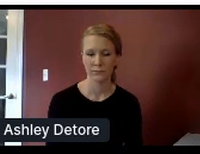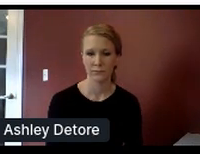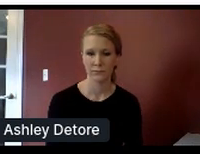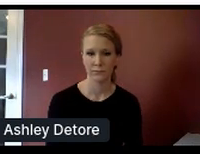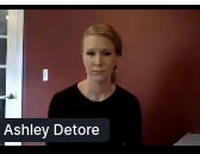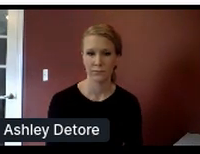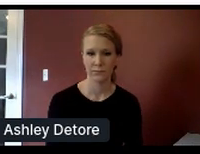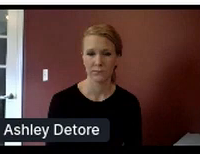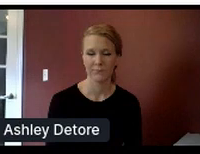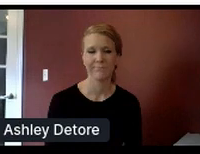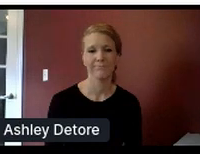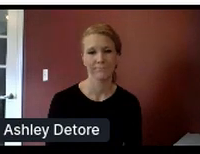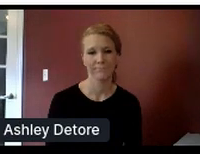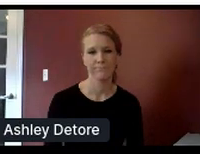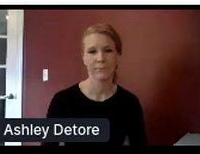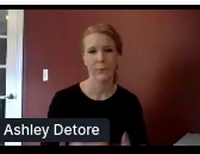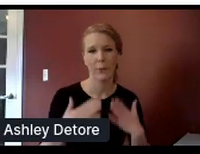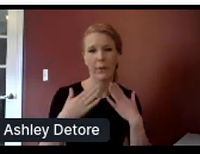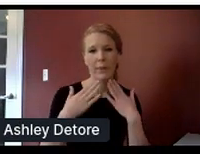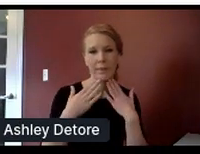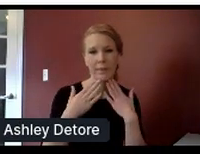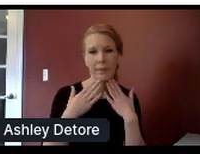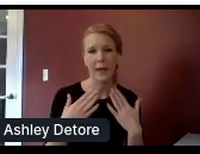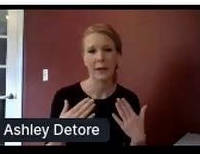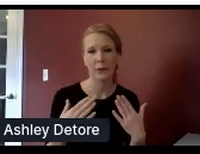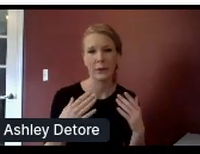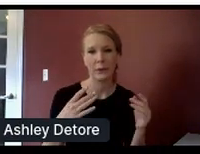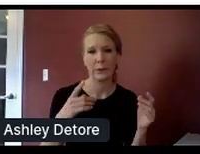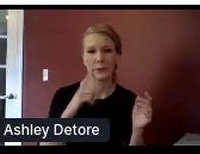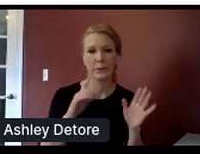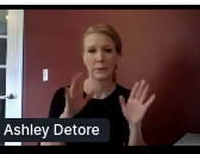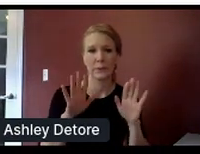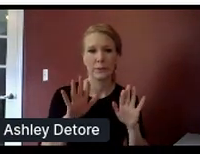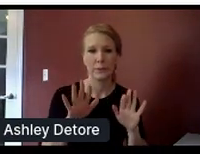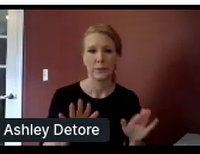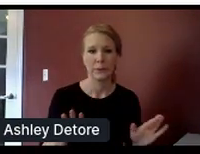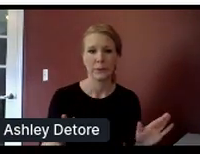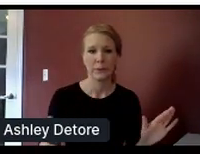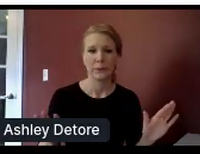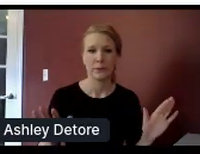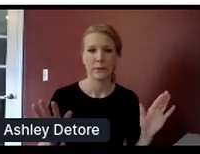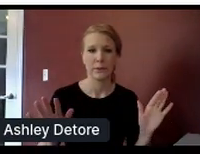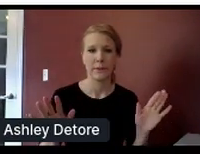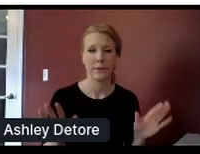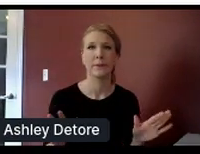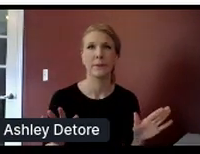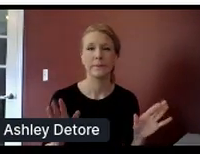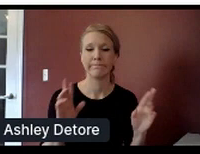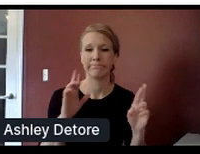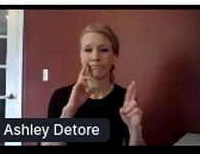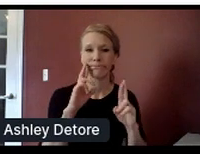Thank you for quieting yourselves and paying respect